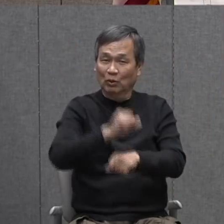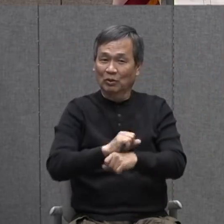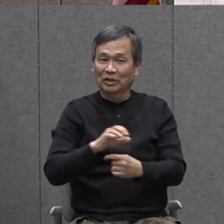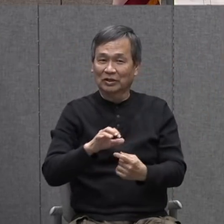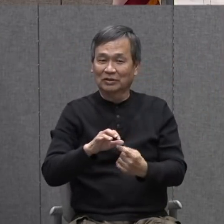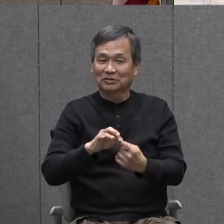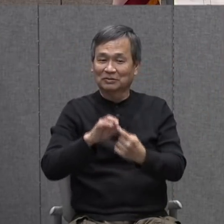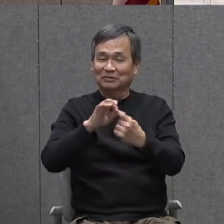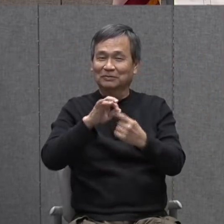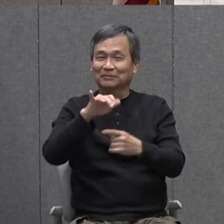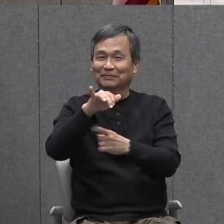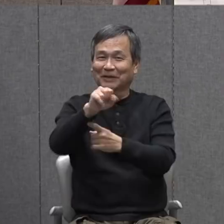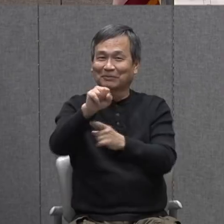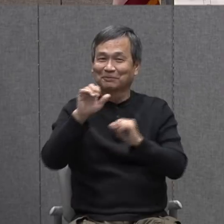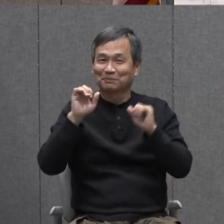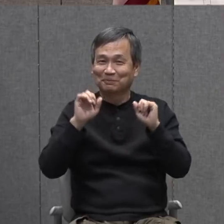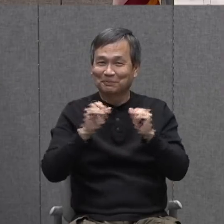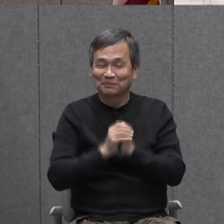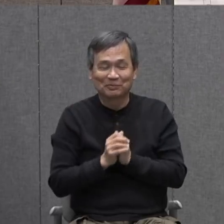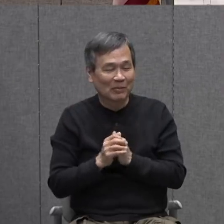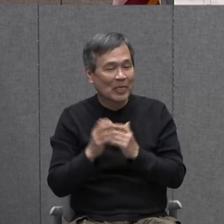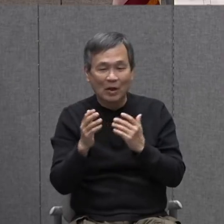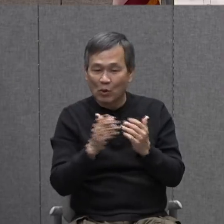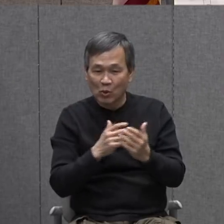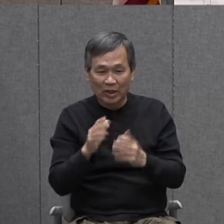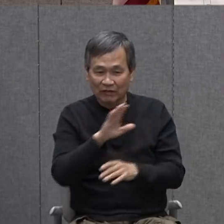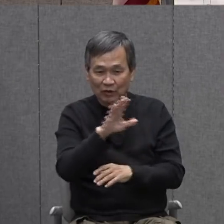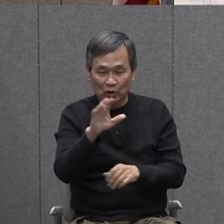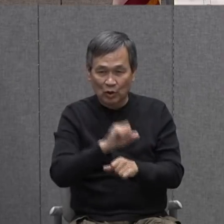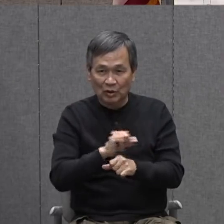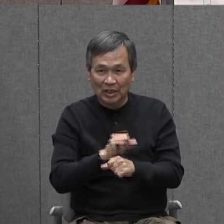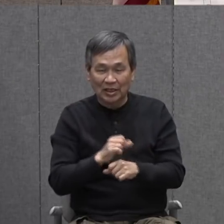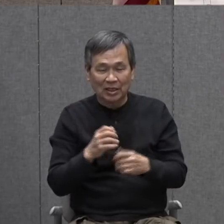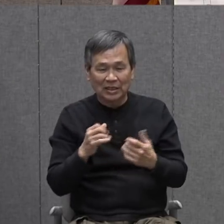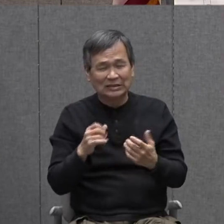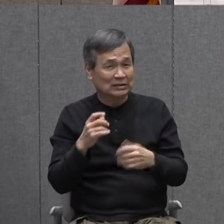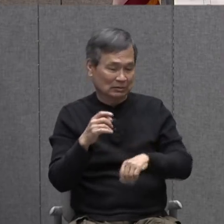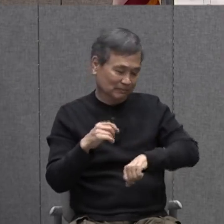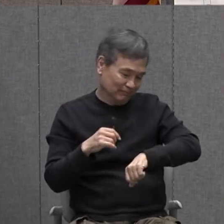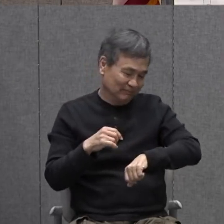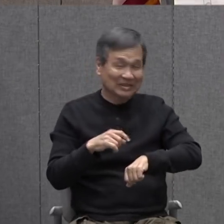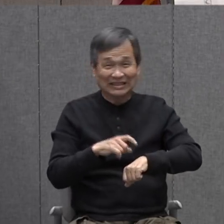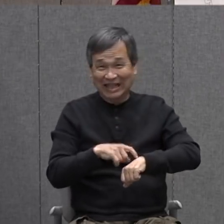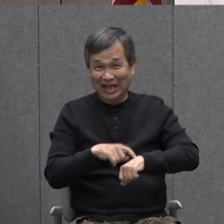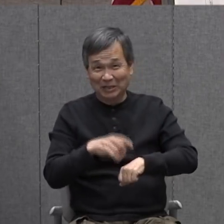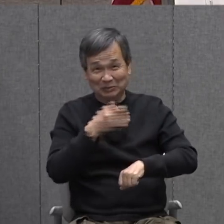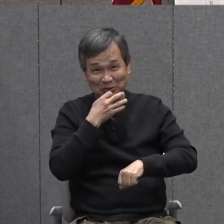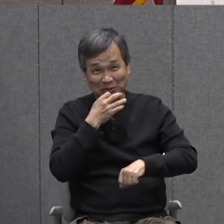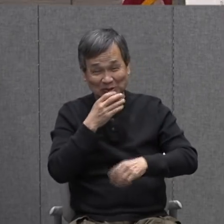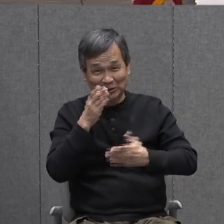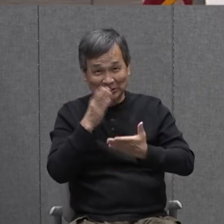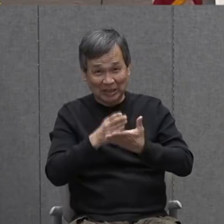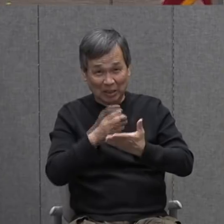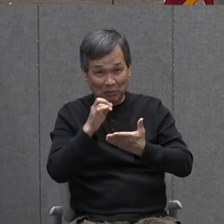So whatever you're working on let's start finding a nice stopping place for now so that we can talk about what we made